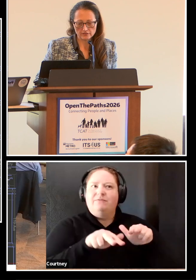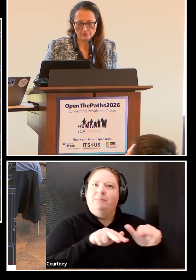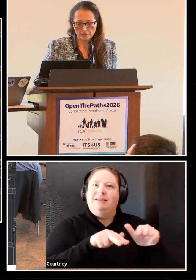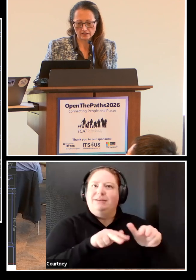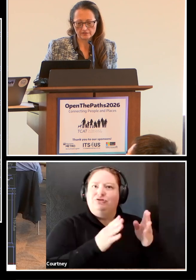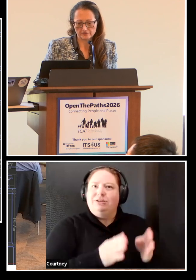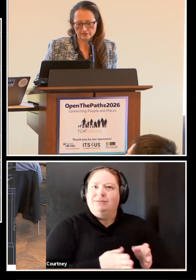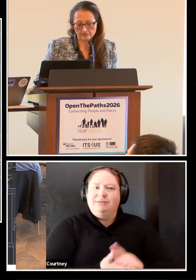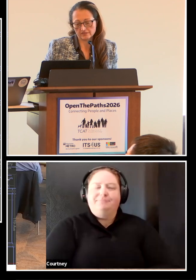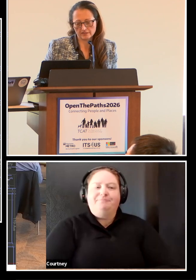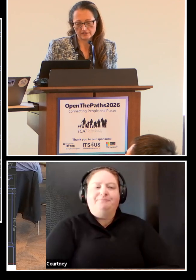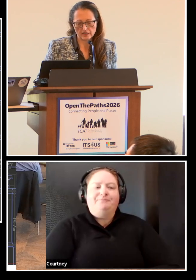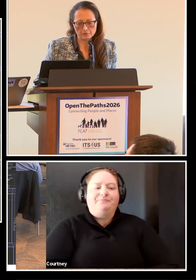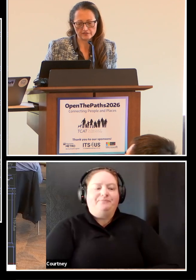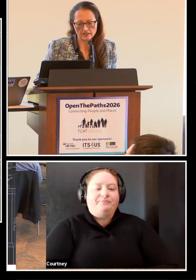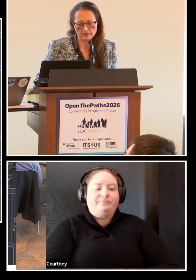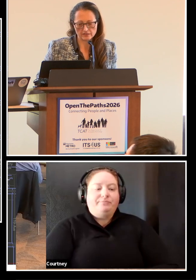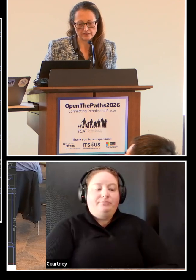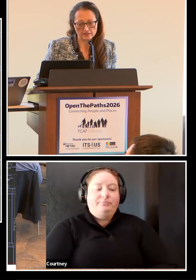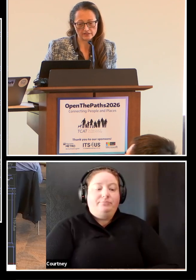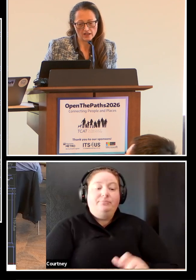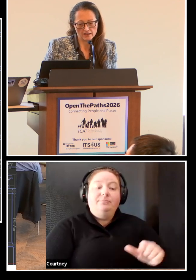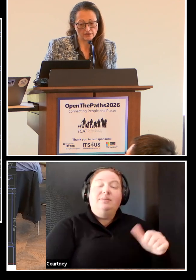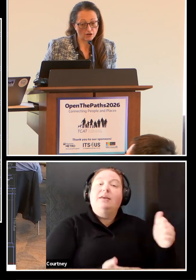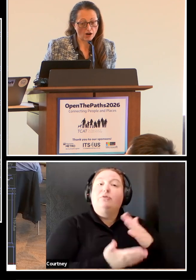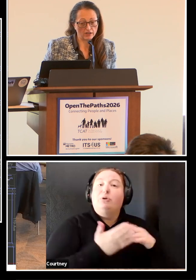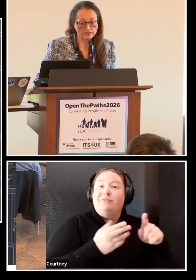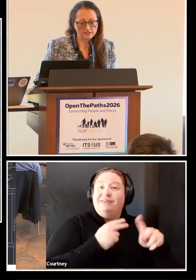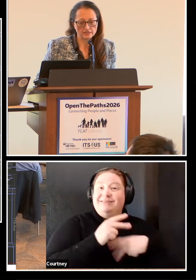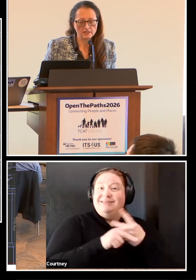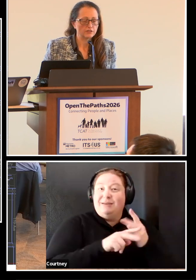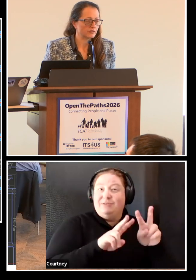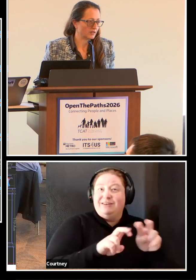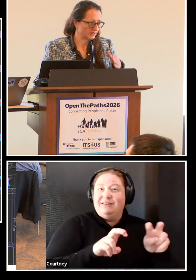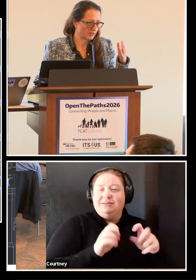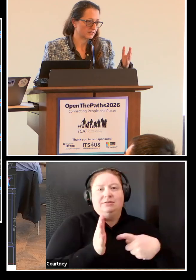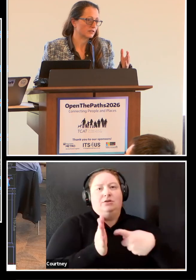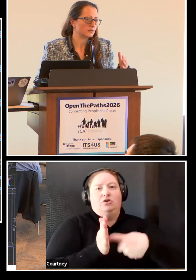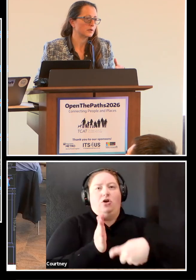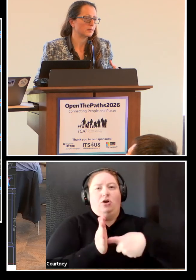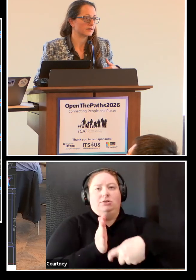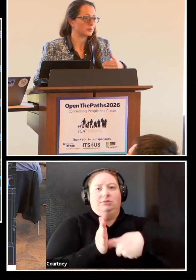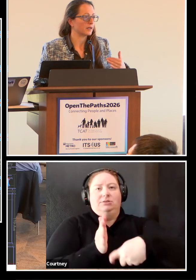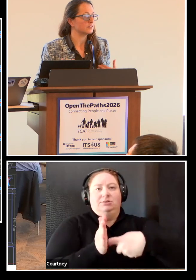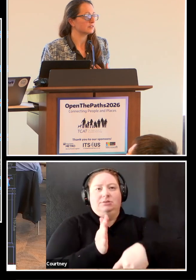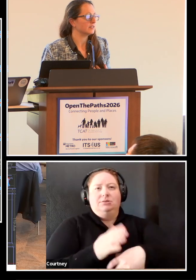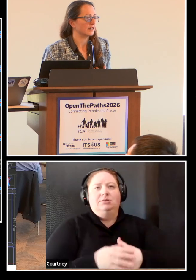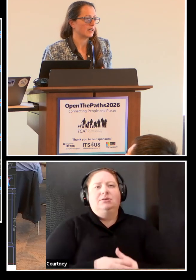other part of this type of analysis is the cost. So I talked a little bit about the penalty that